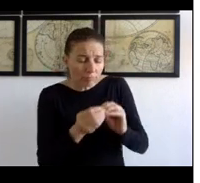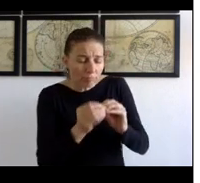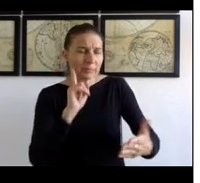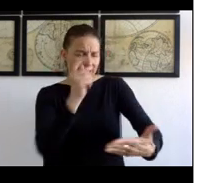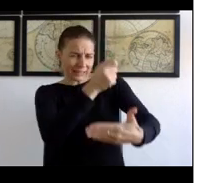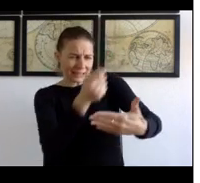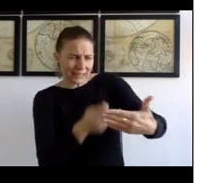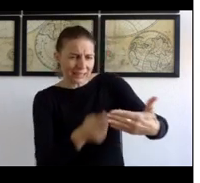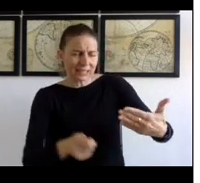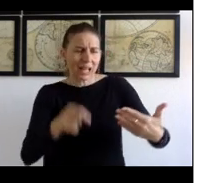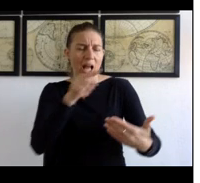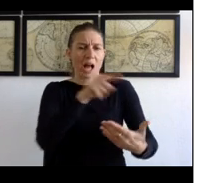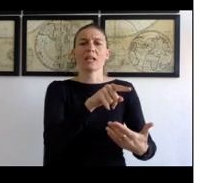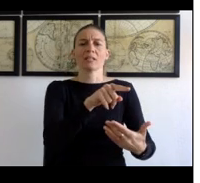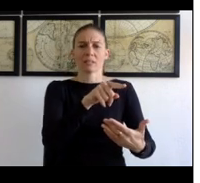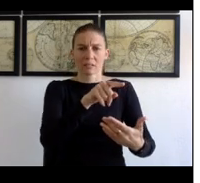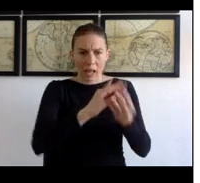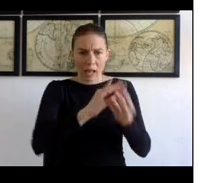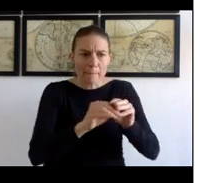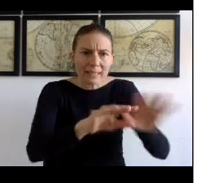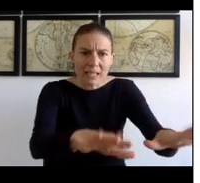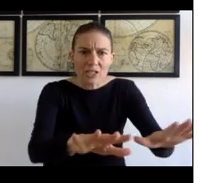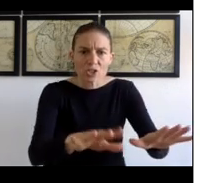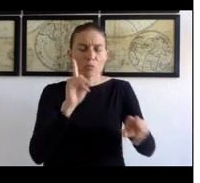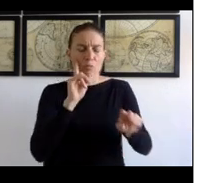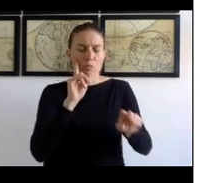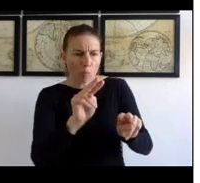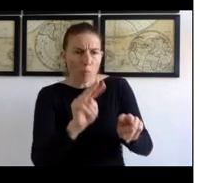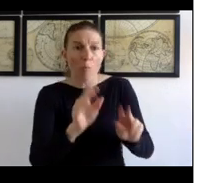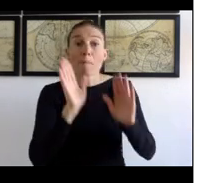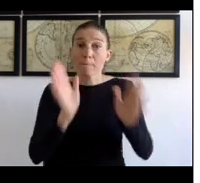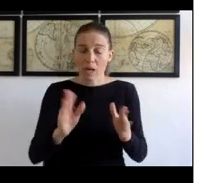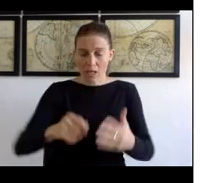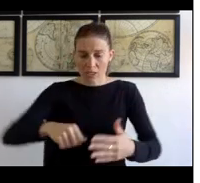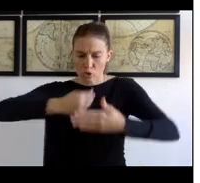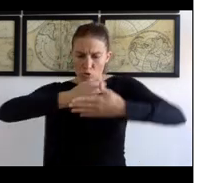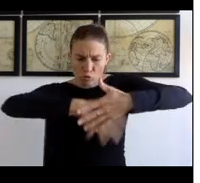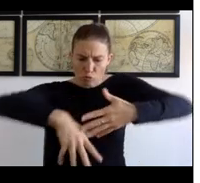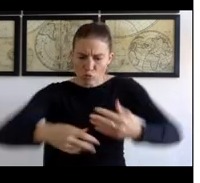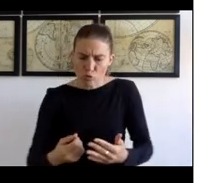that must happen at the grassroots at the national and at the global level.